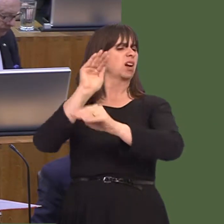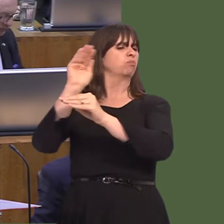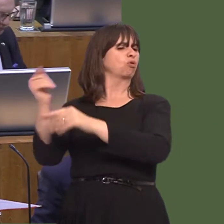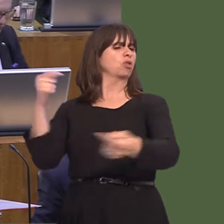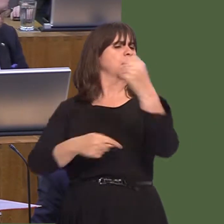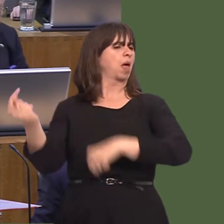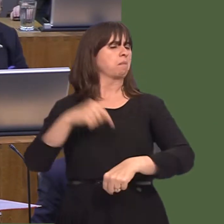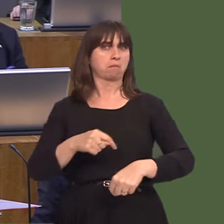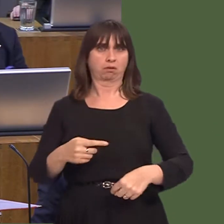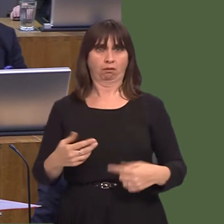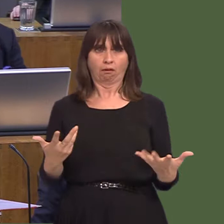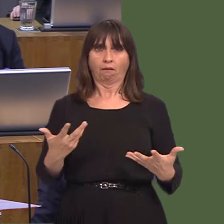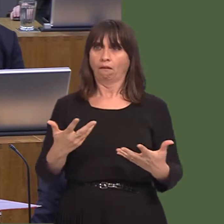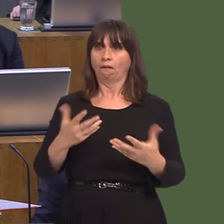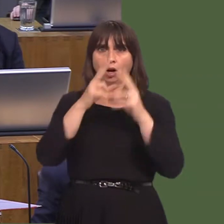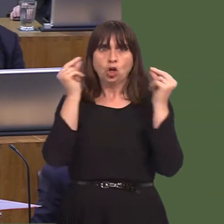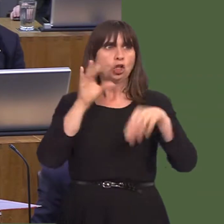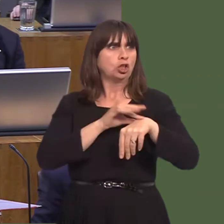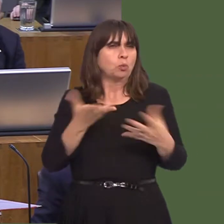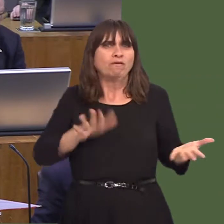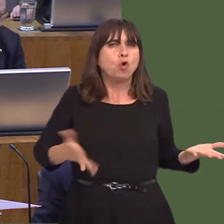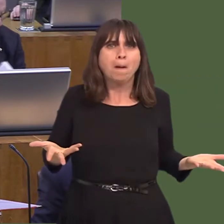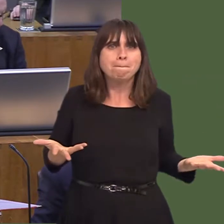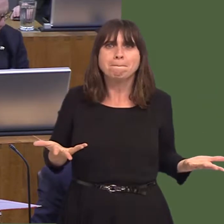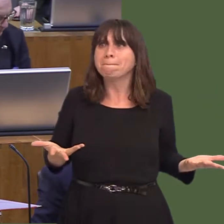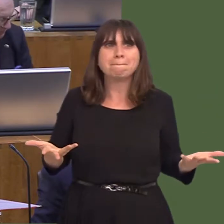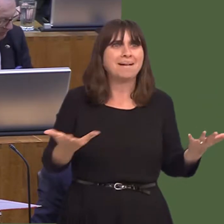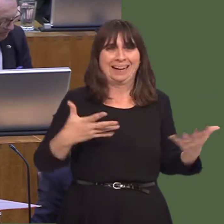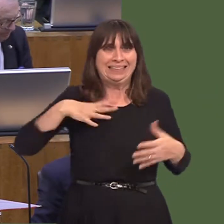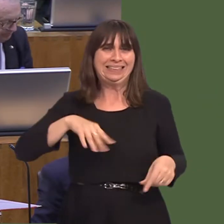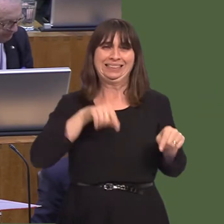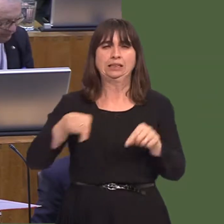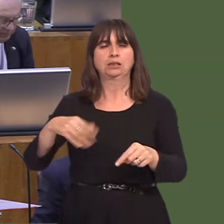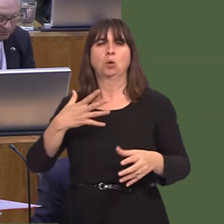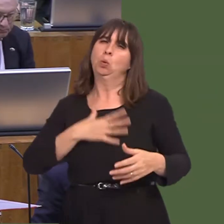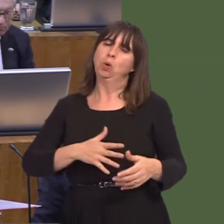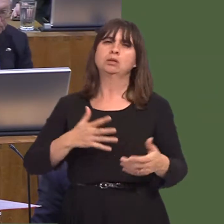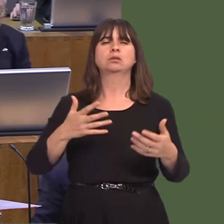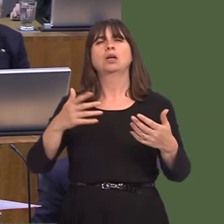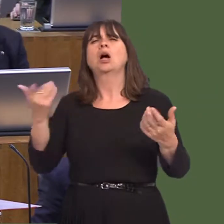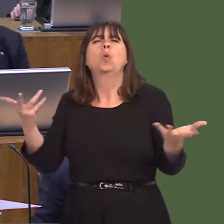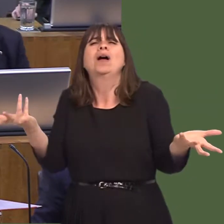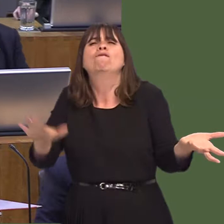I prefer to have a situation where people have the treatment they need, rather than obsessing with where they're from.